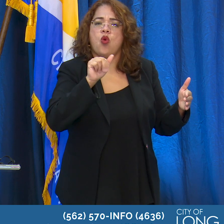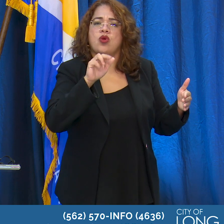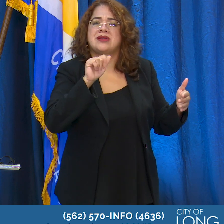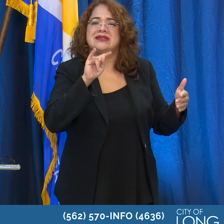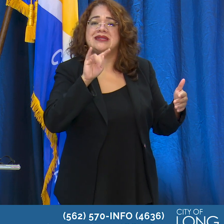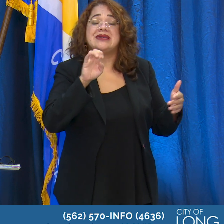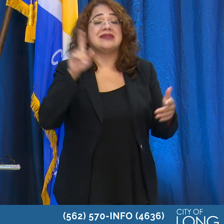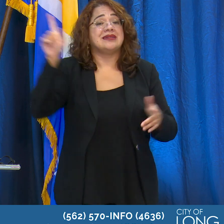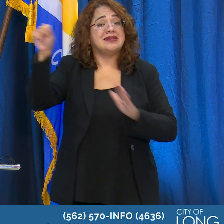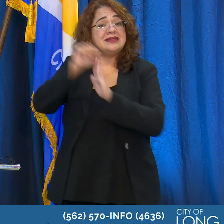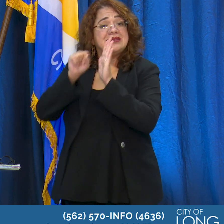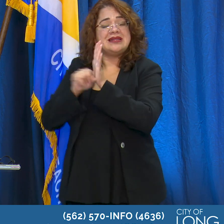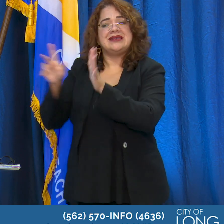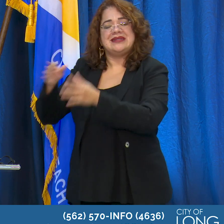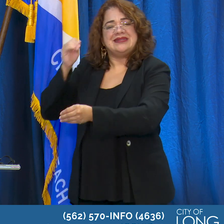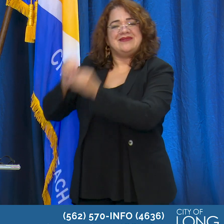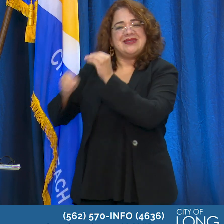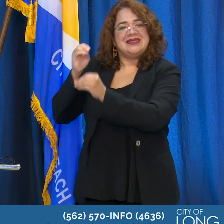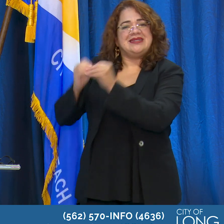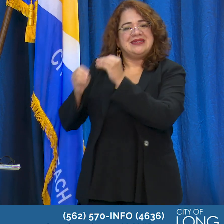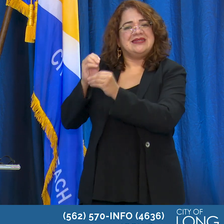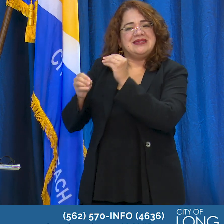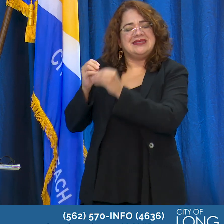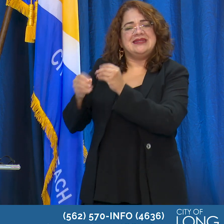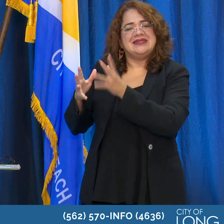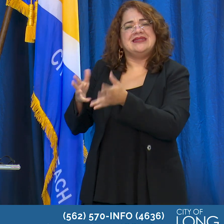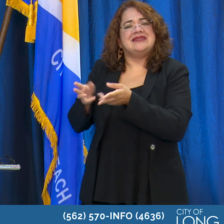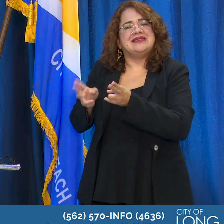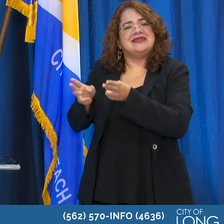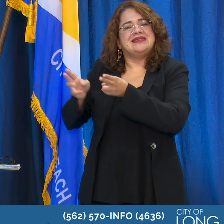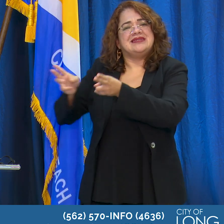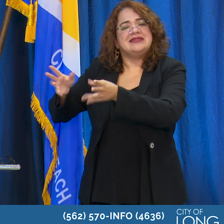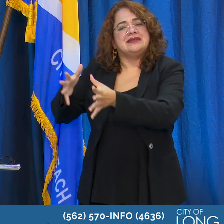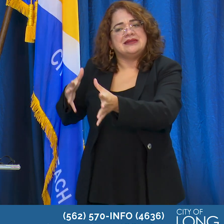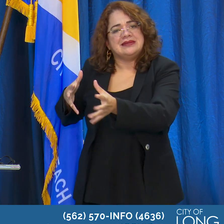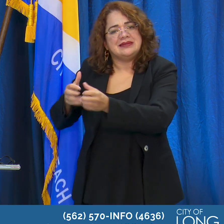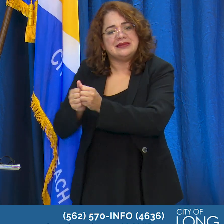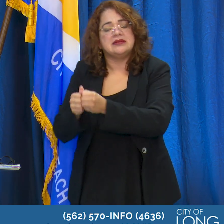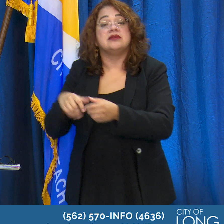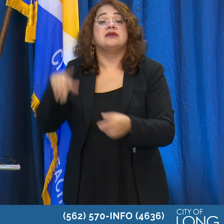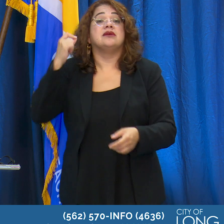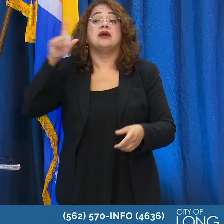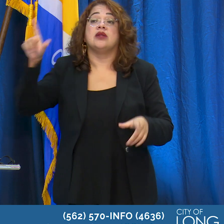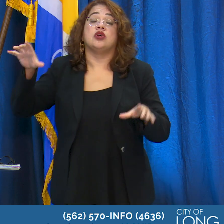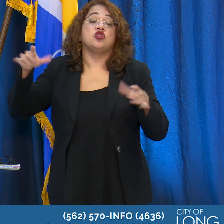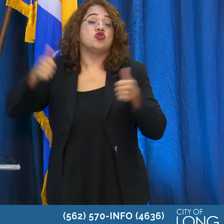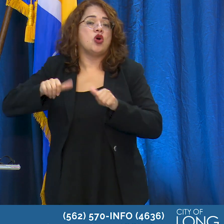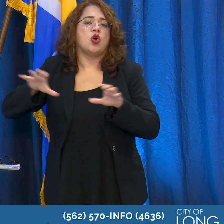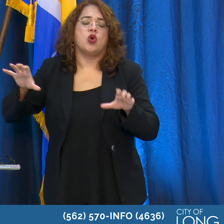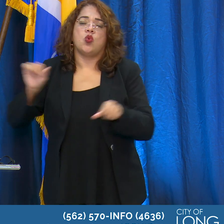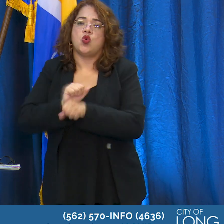but they don't have a, they don't have a time frame right now. So they're just saying that they are doing their very best. They're working very hard